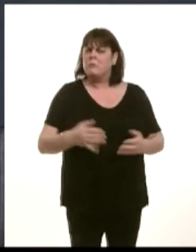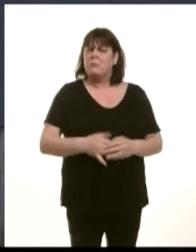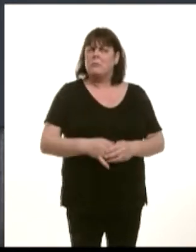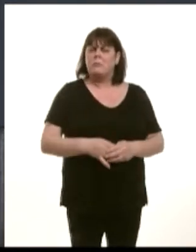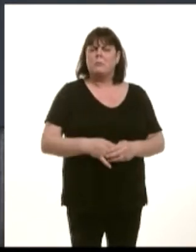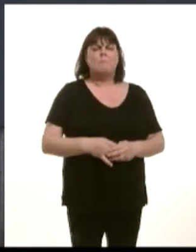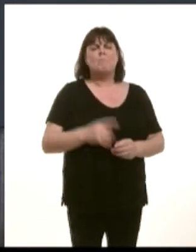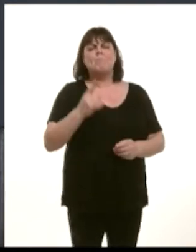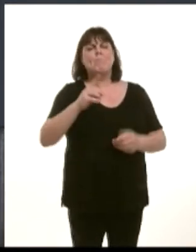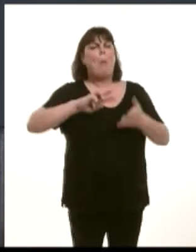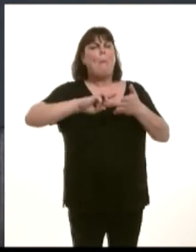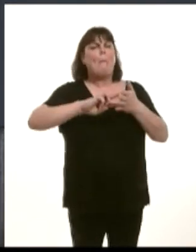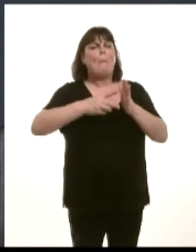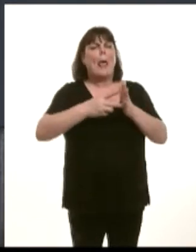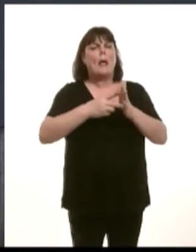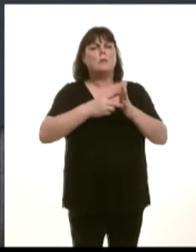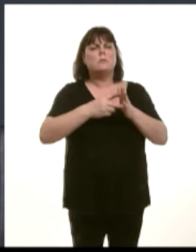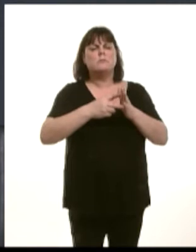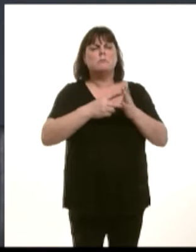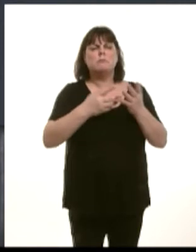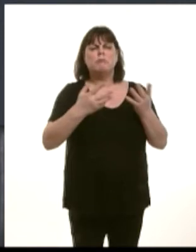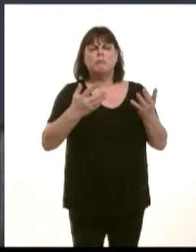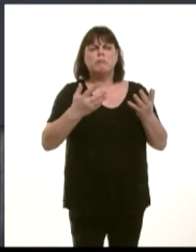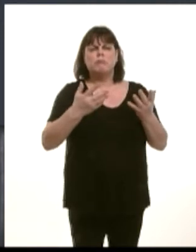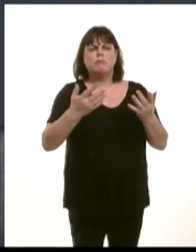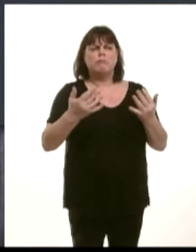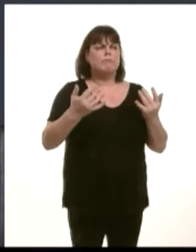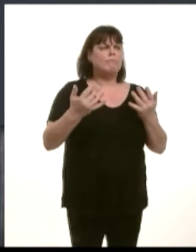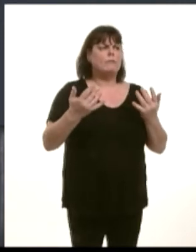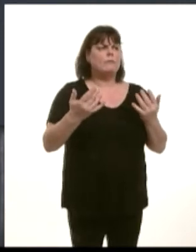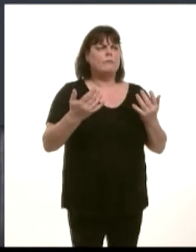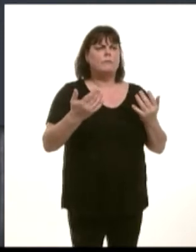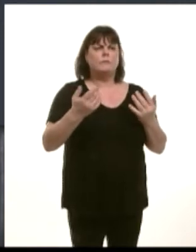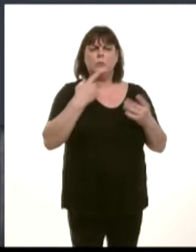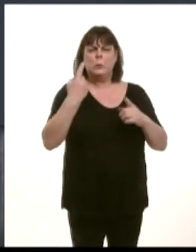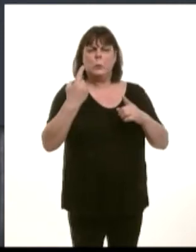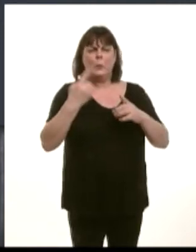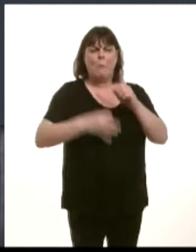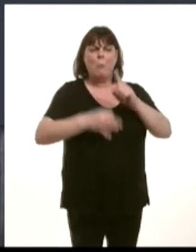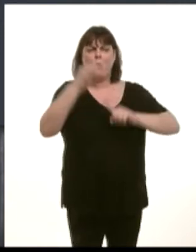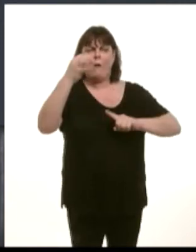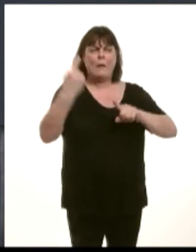Is there any intention whatsoever, through this plan, to speed up and improve north-south